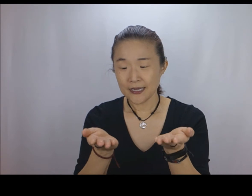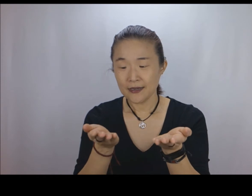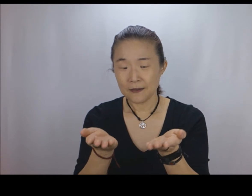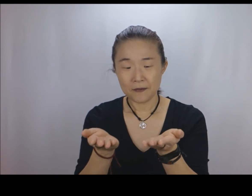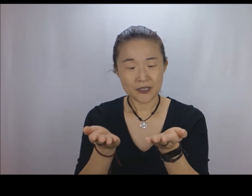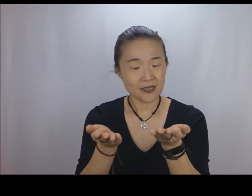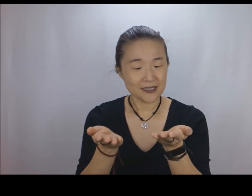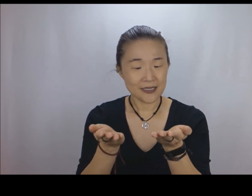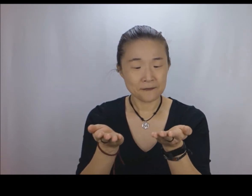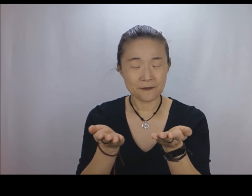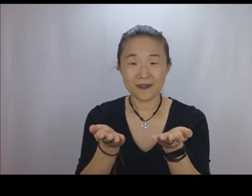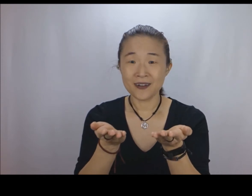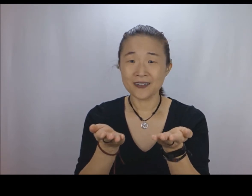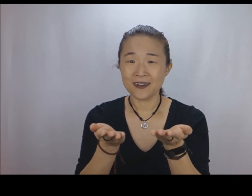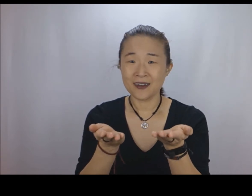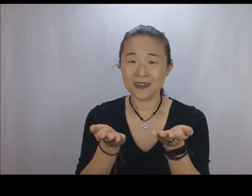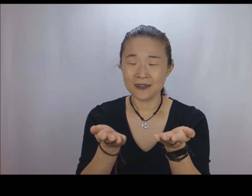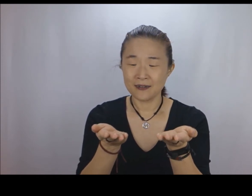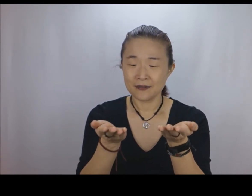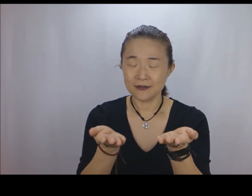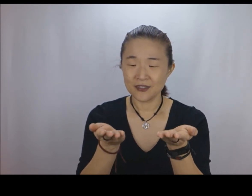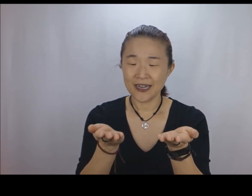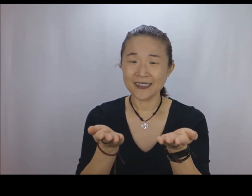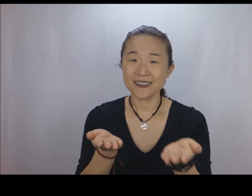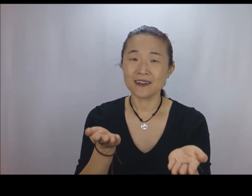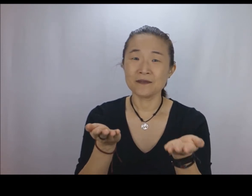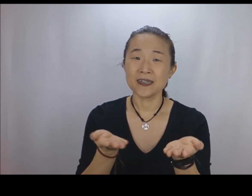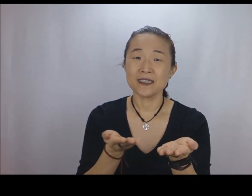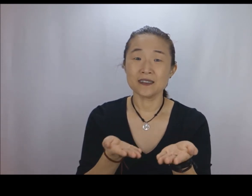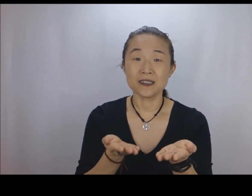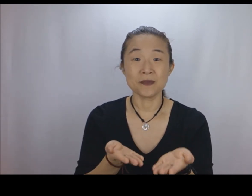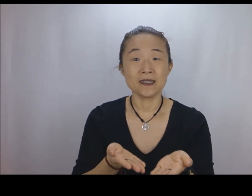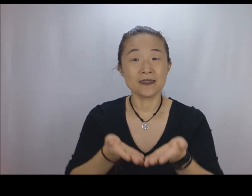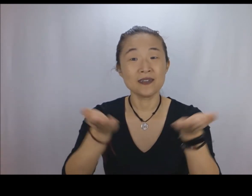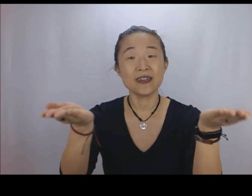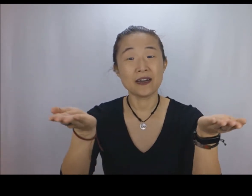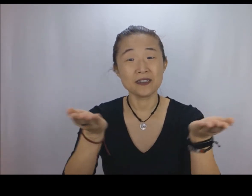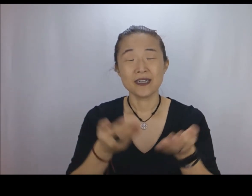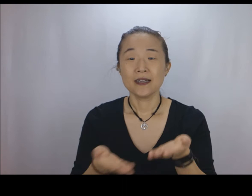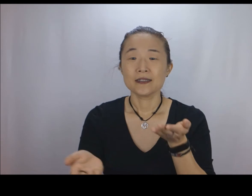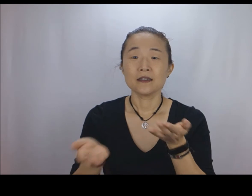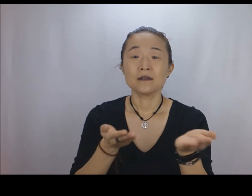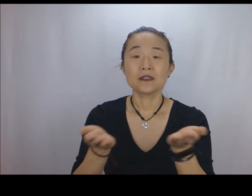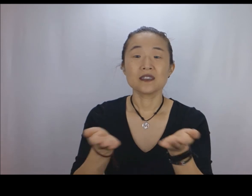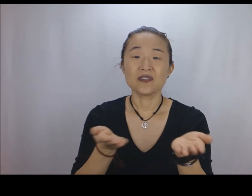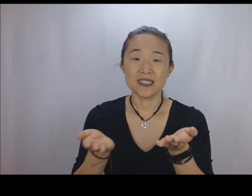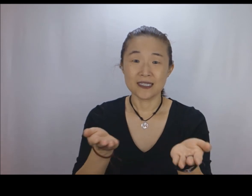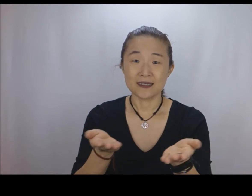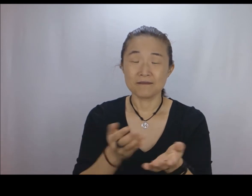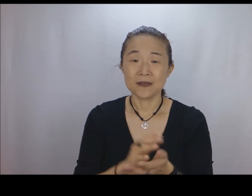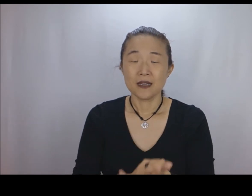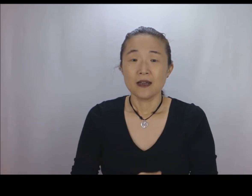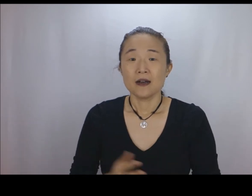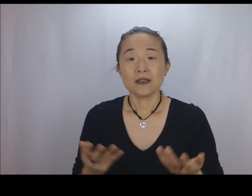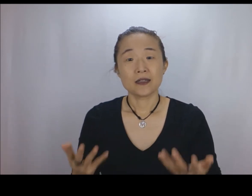It's like you have a bunch of stuff on your hands that are ready to just be given out, so services.